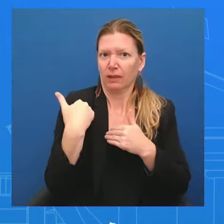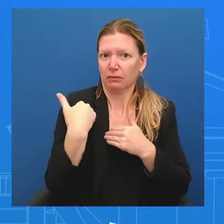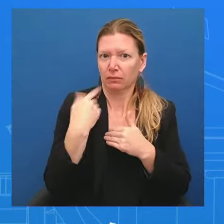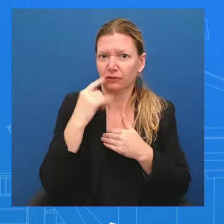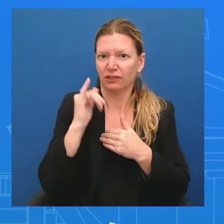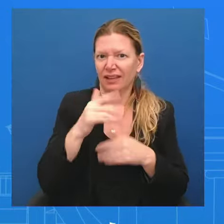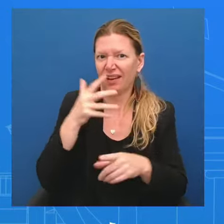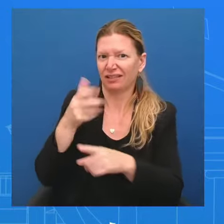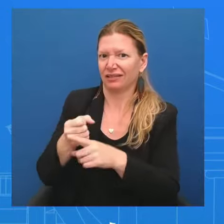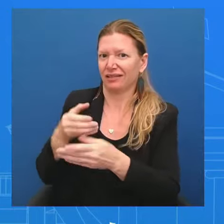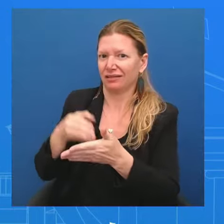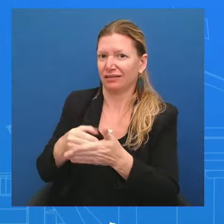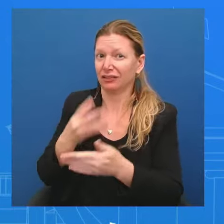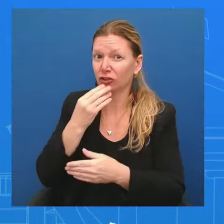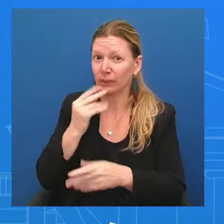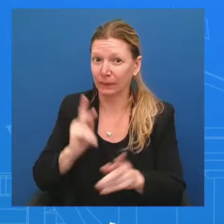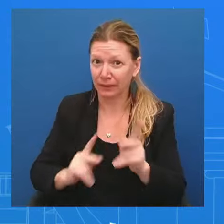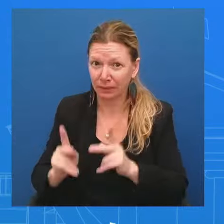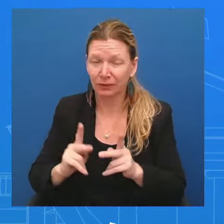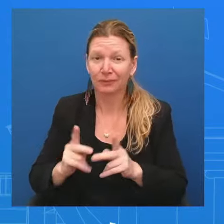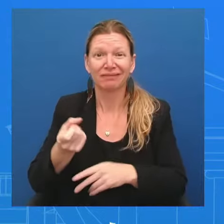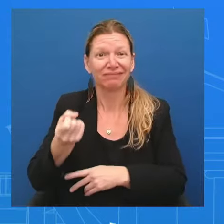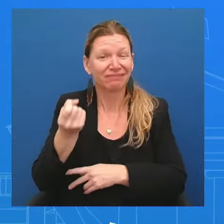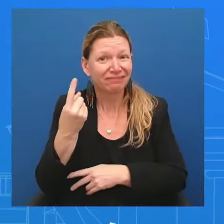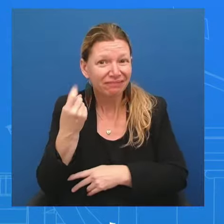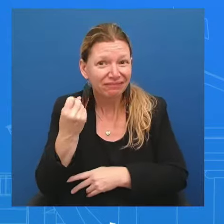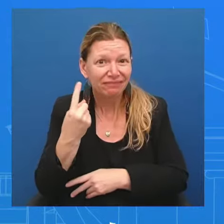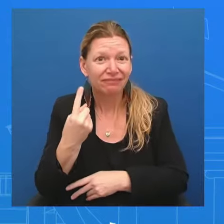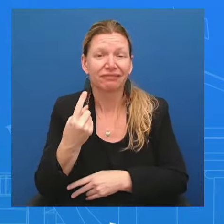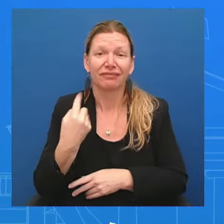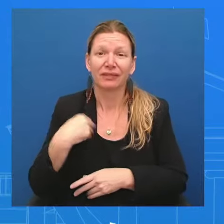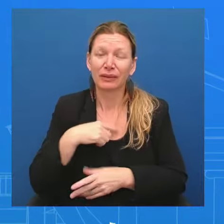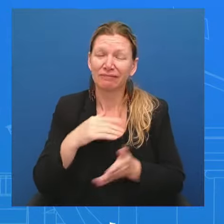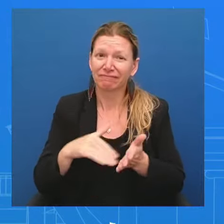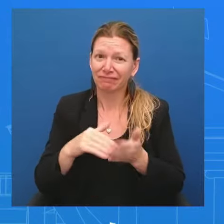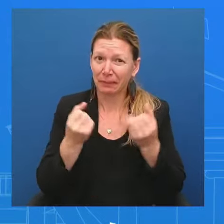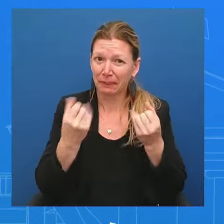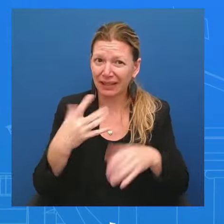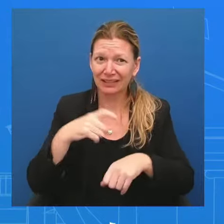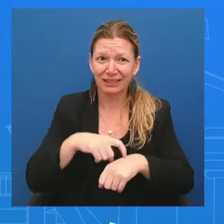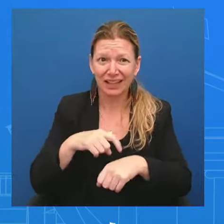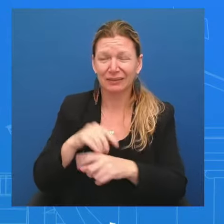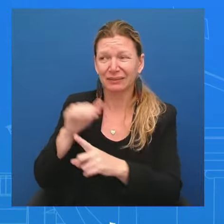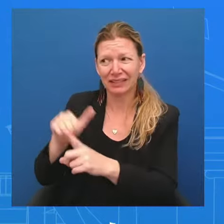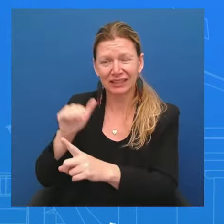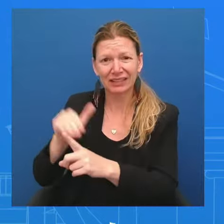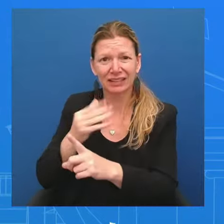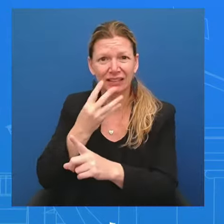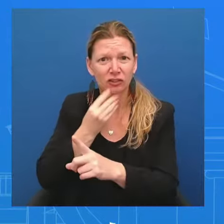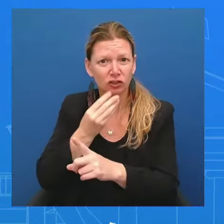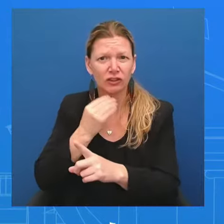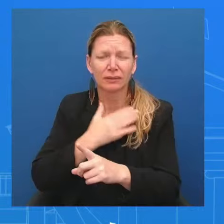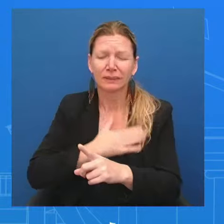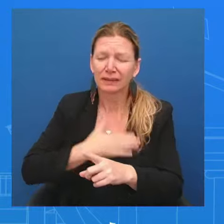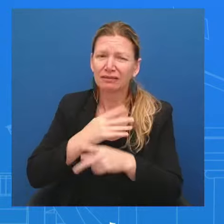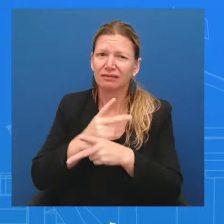Israel must take every precaution possible to do more to protect innocent life. As soon as we saw these reports over the weekend